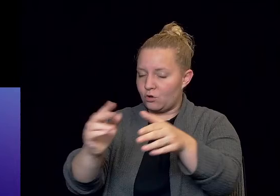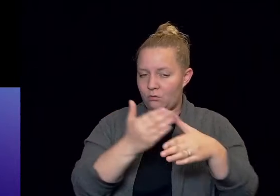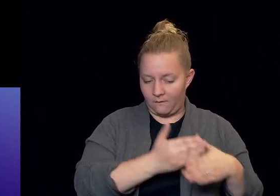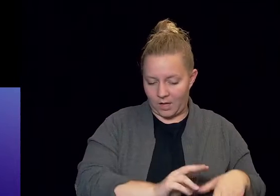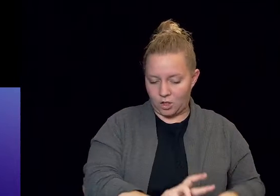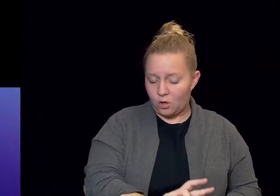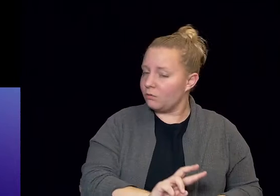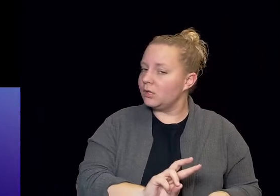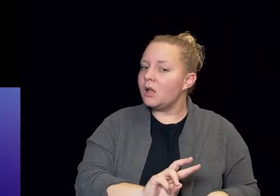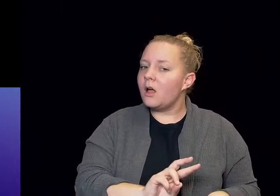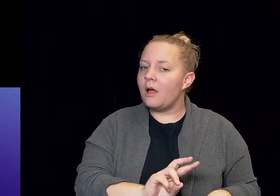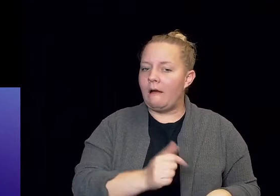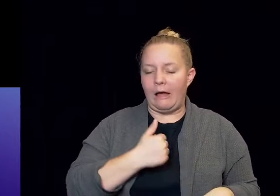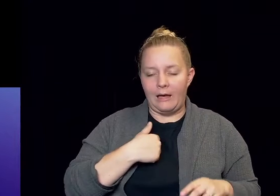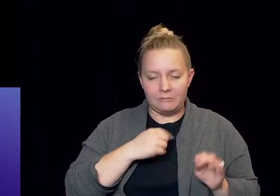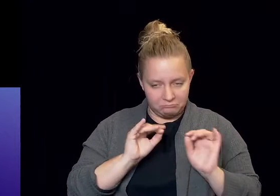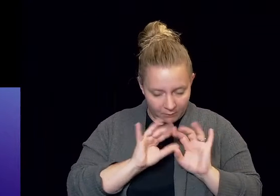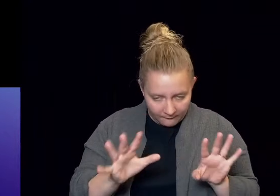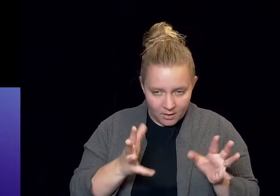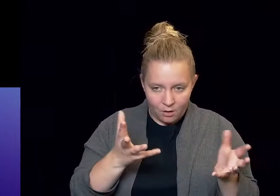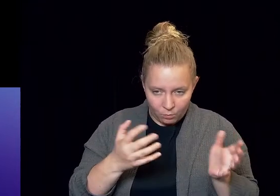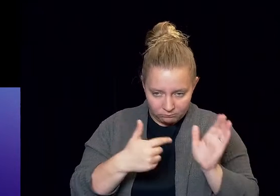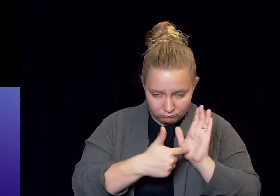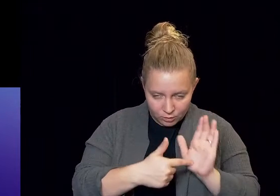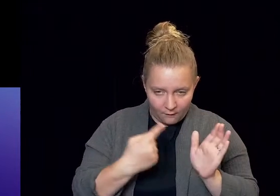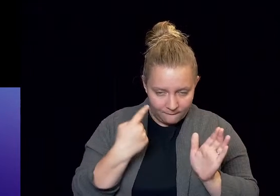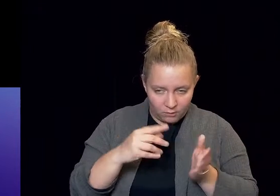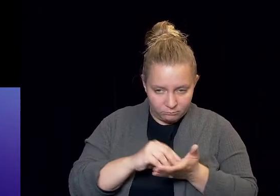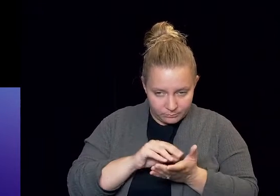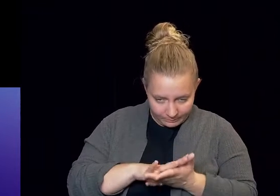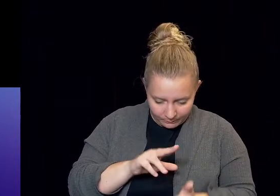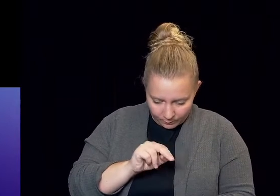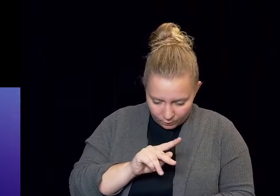I just wanted you, obviously for the purpose of notes, but really you can just say okay 12